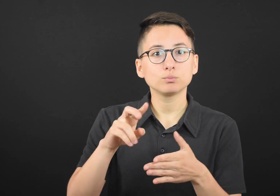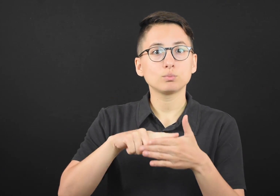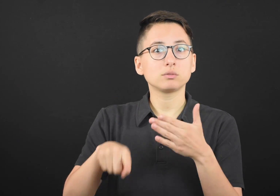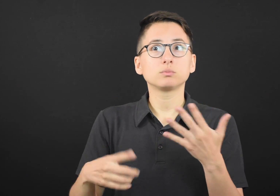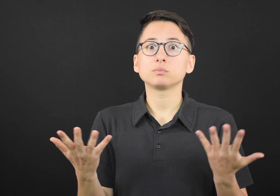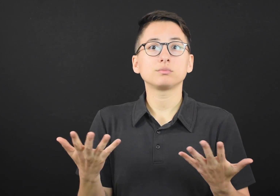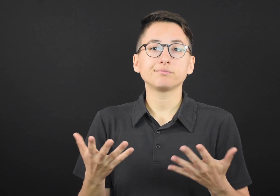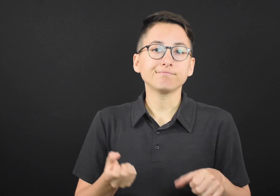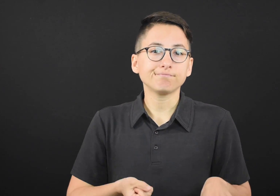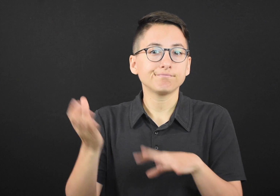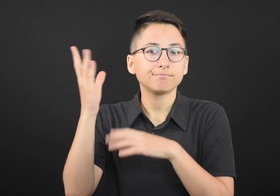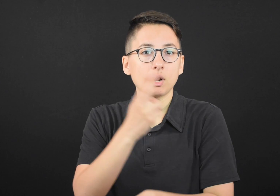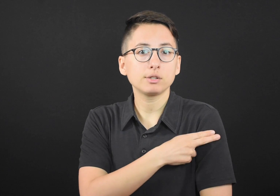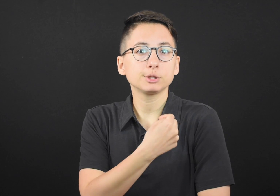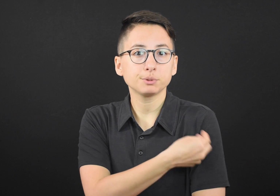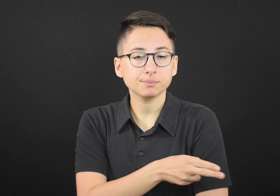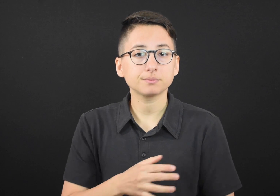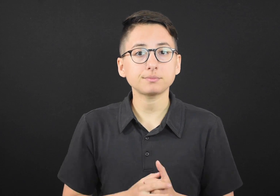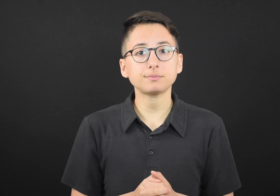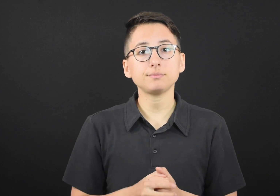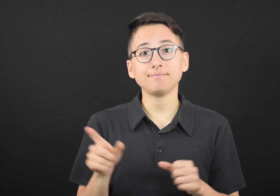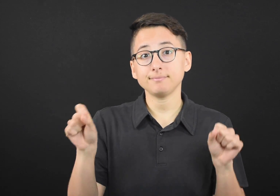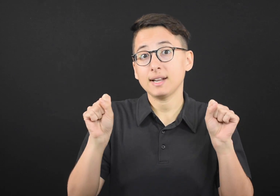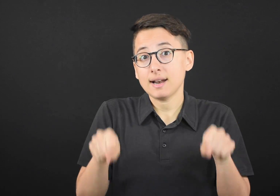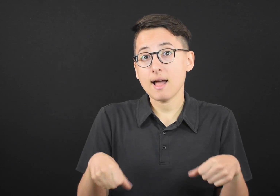which often results in hospitalization and can have